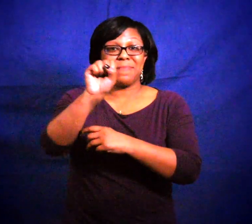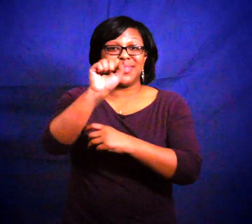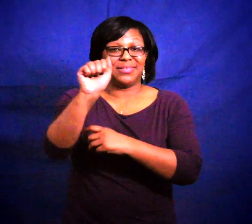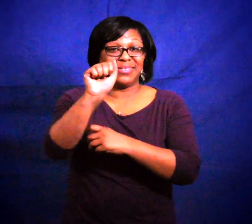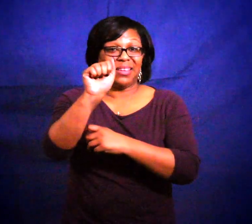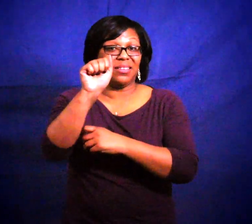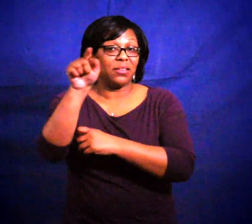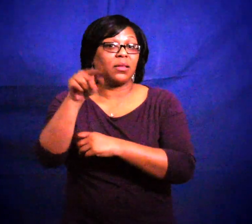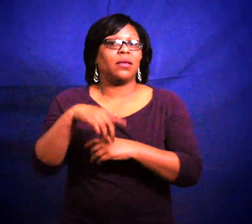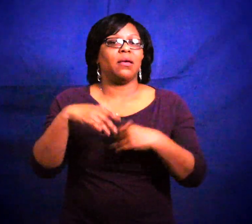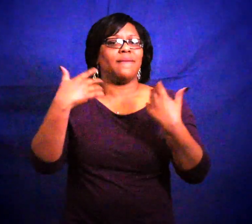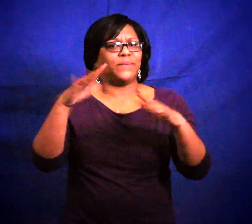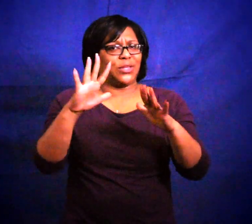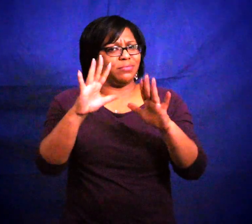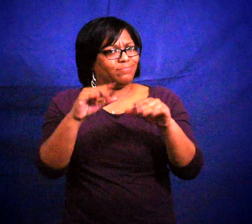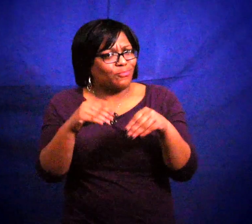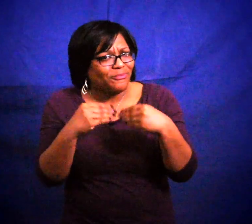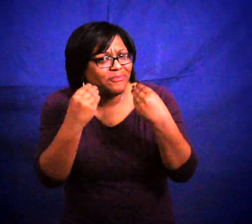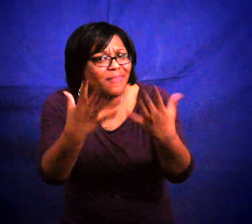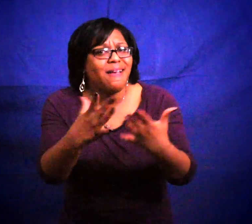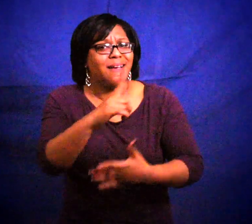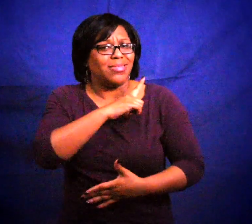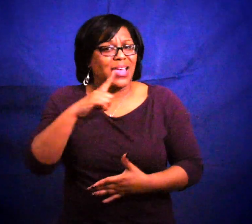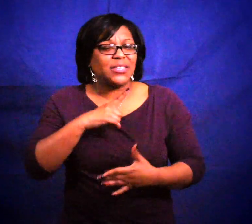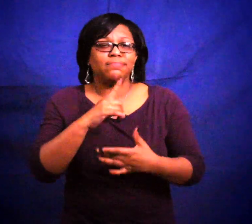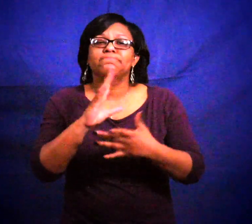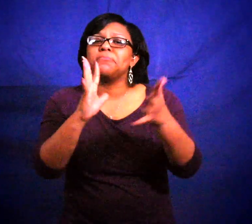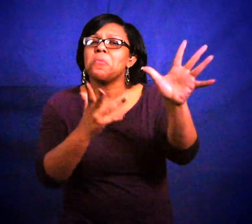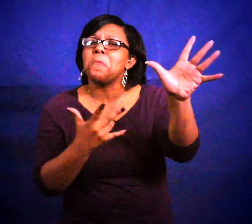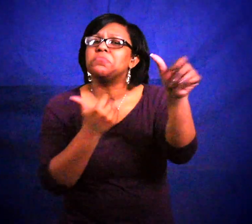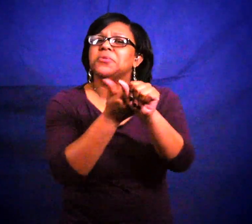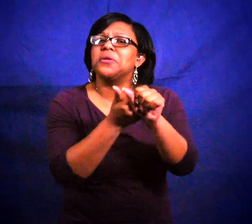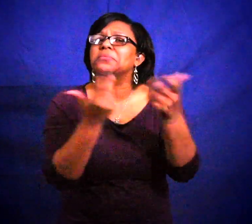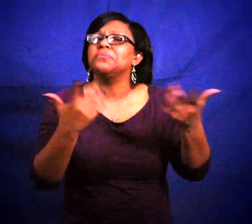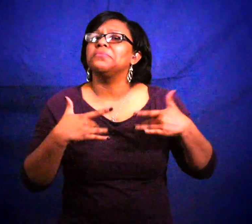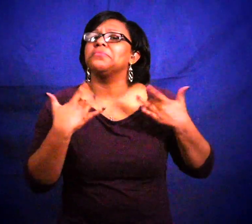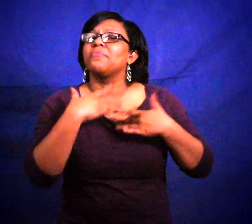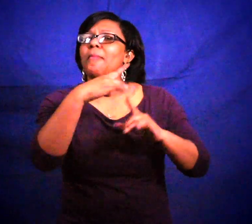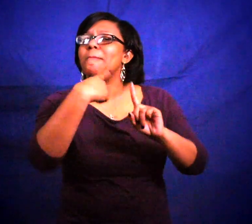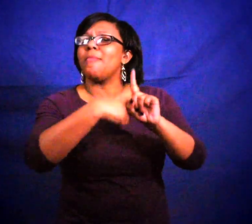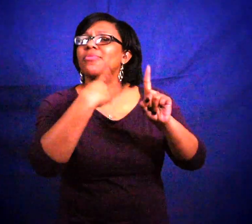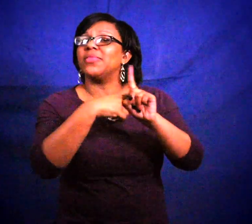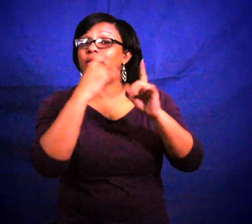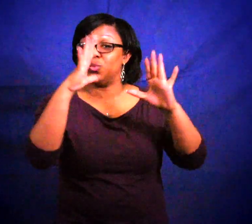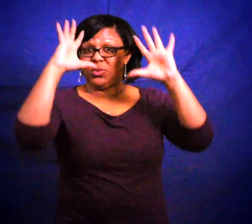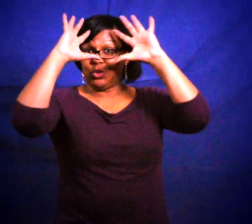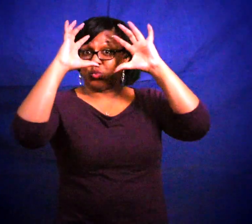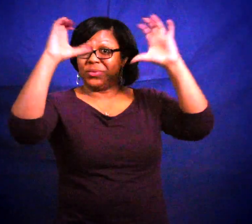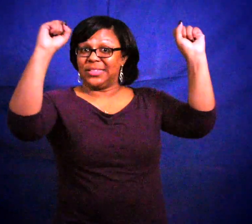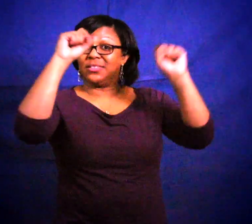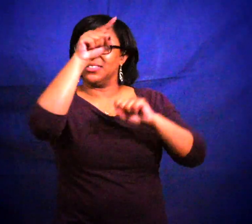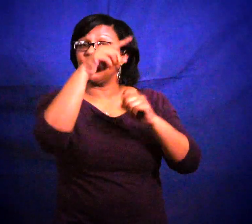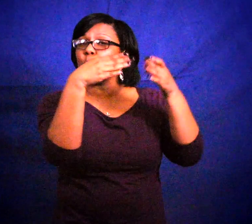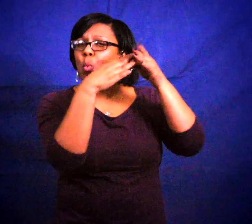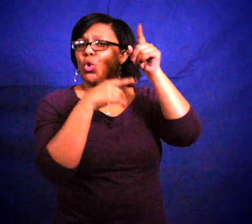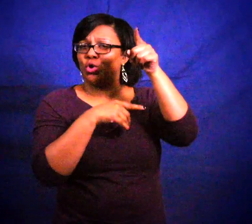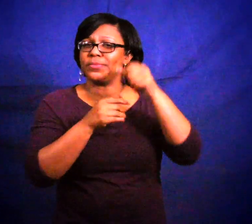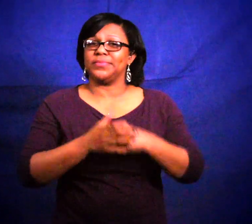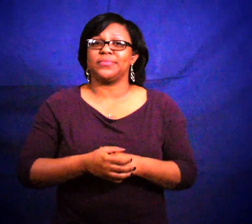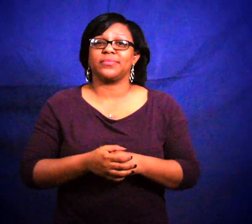MSA has been providing legislative updates in their monthly Superintendent’s Corner.